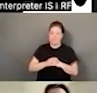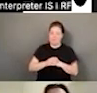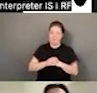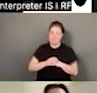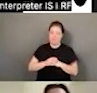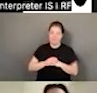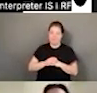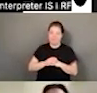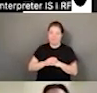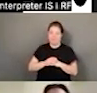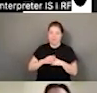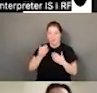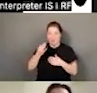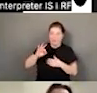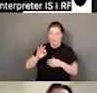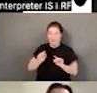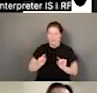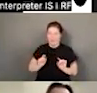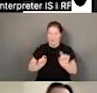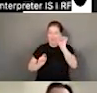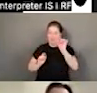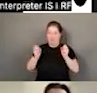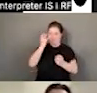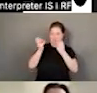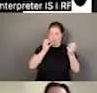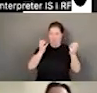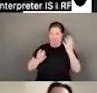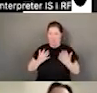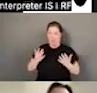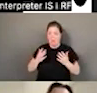Focusing or even for my eyesight is really bad when things move around because I have